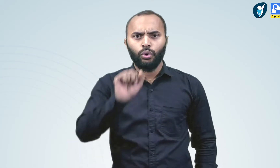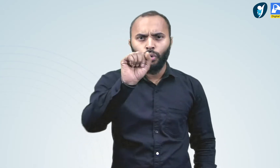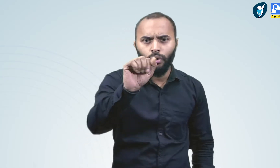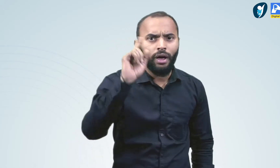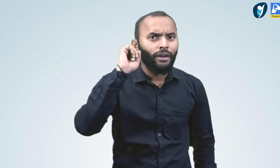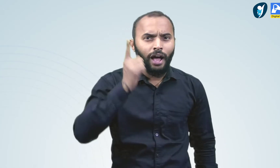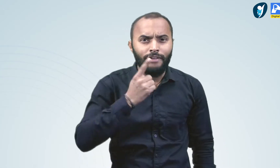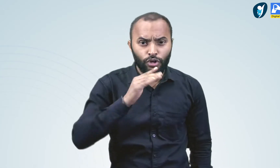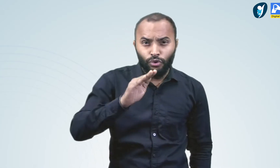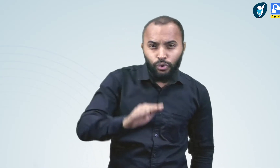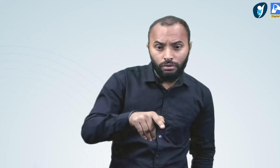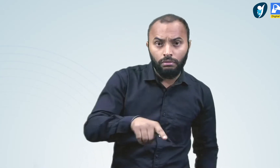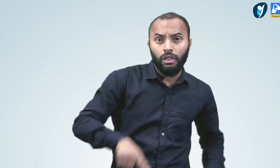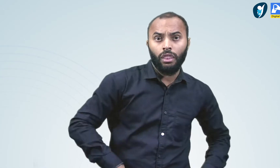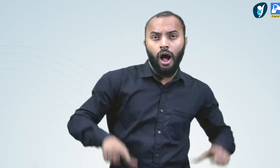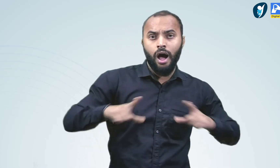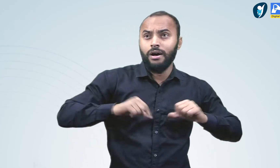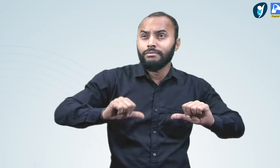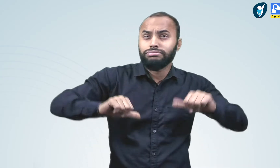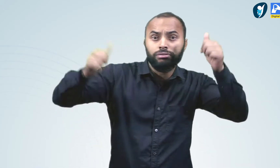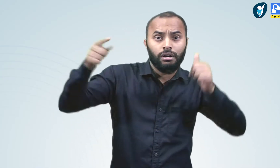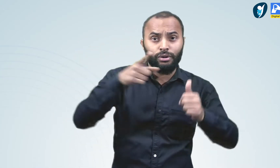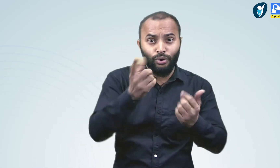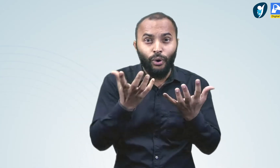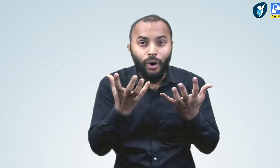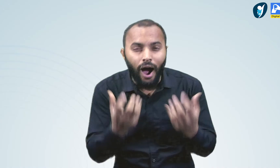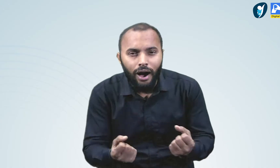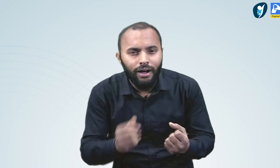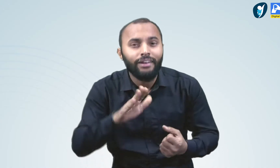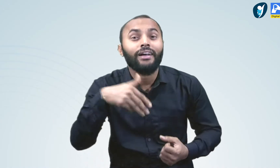Do you want your deaf child to have a successful life?